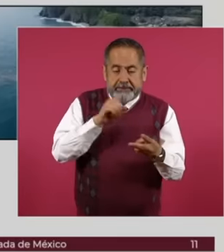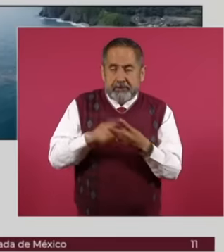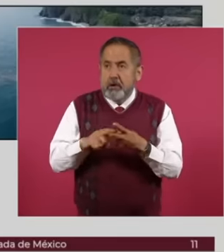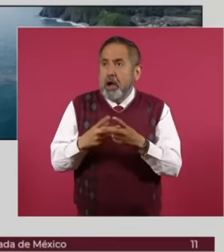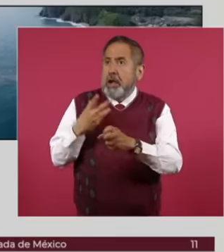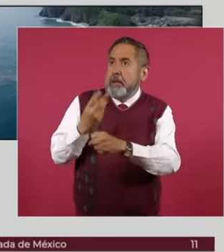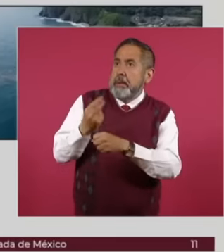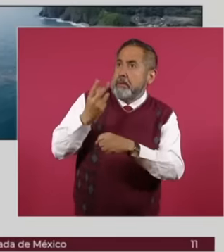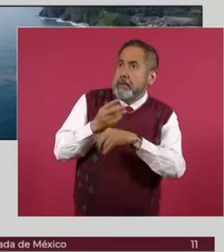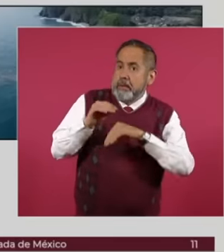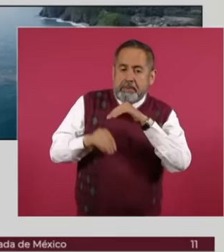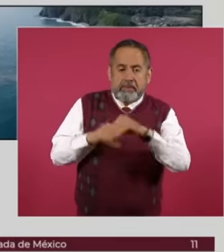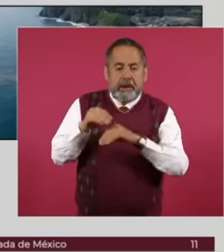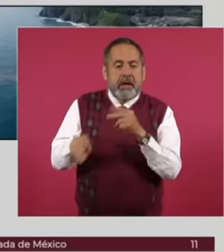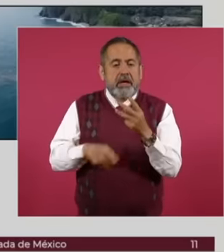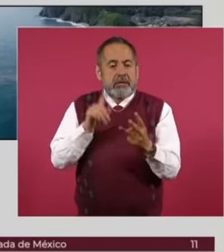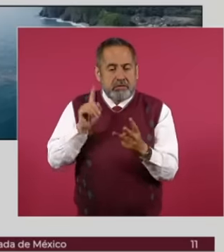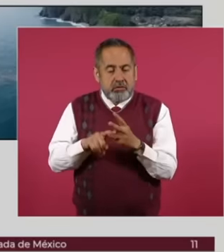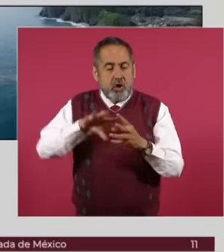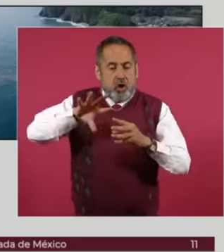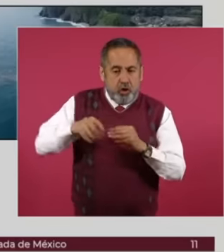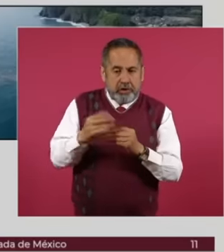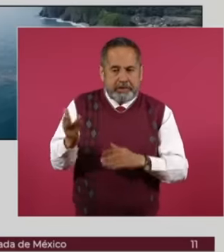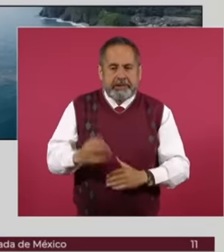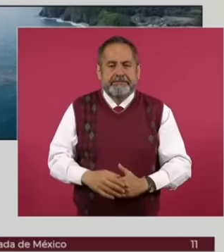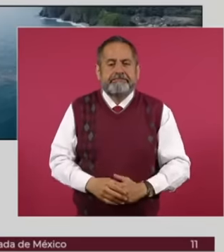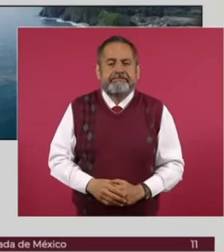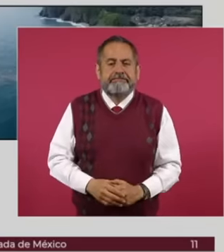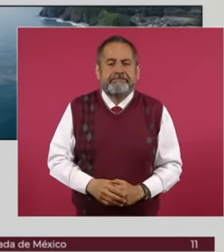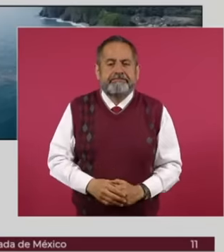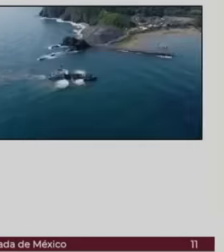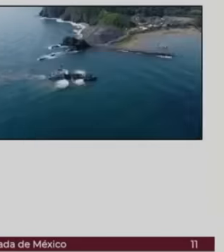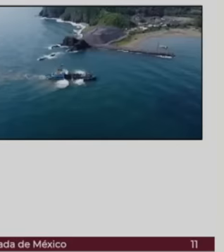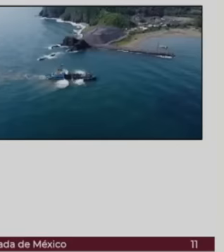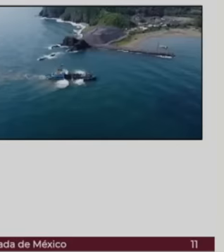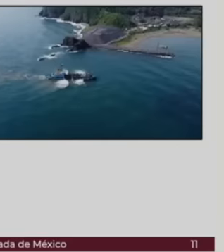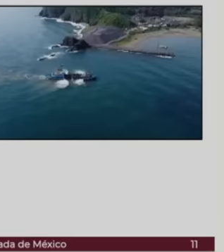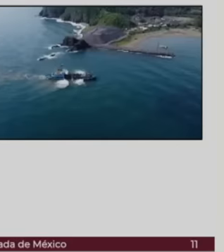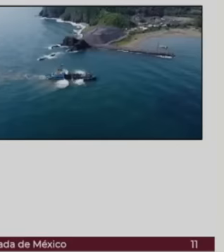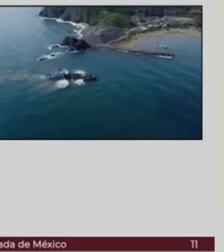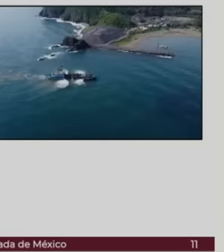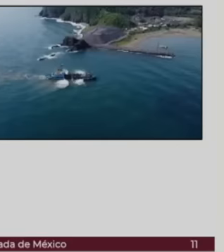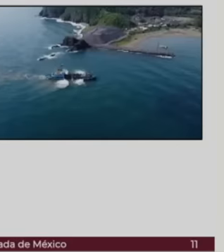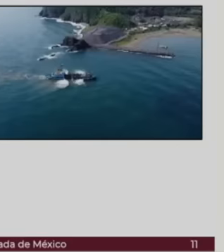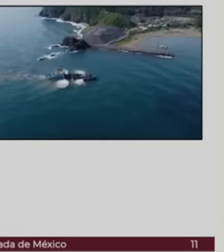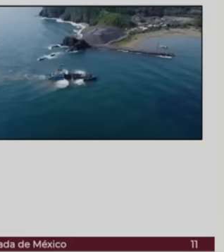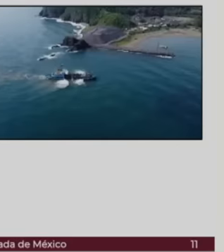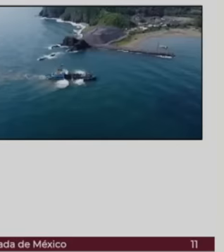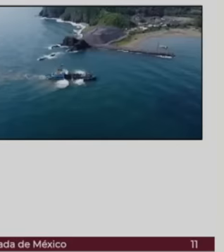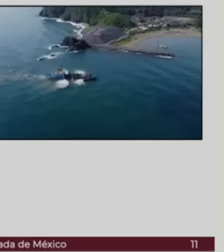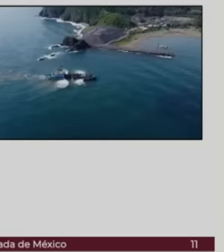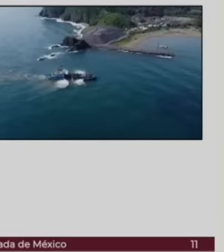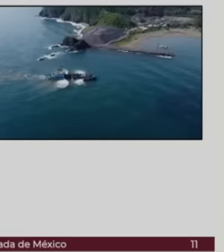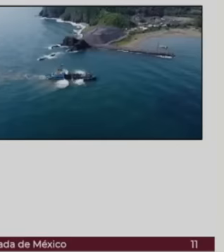the most important and the repowering of our units next please within the first